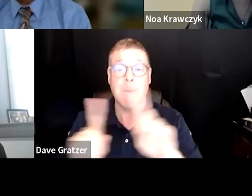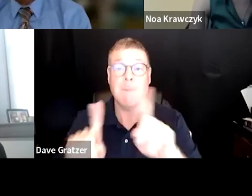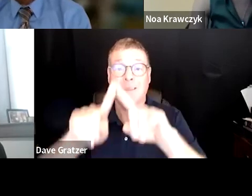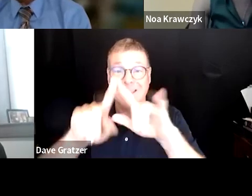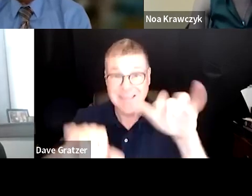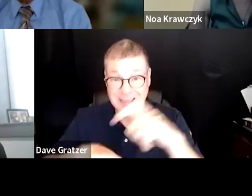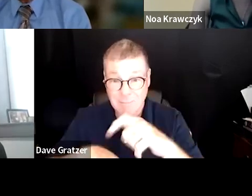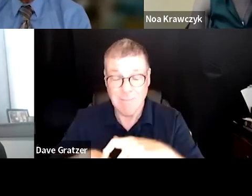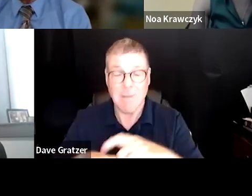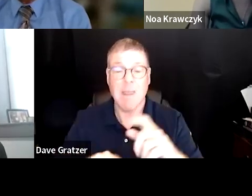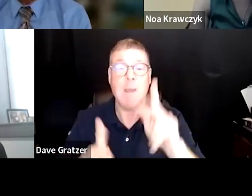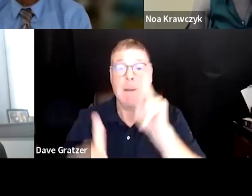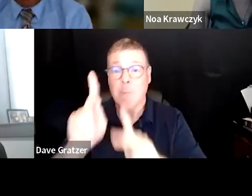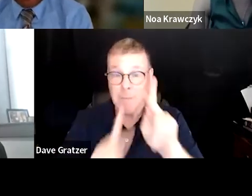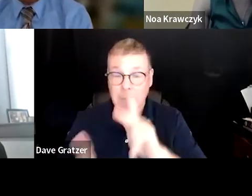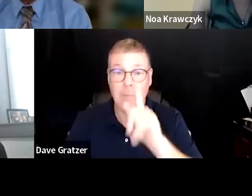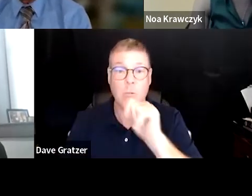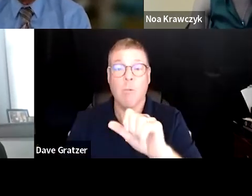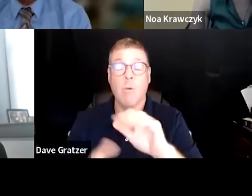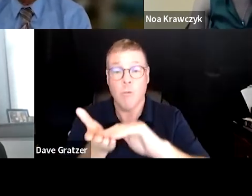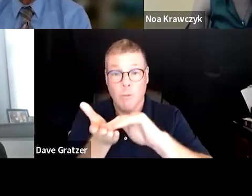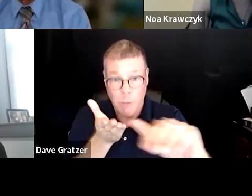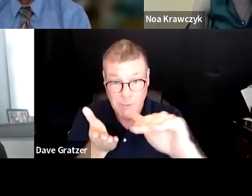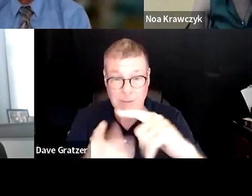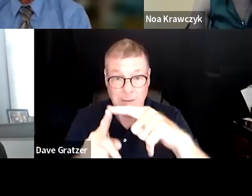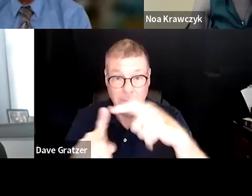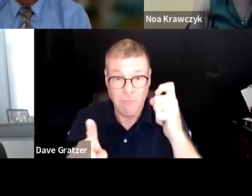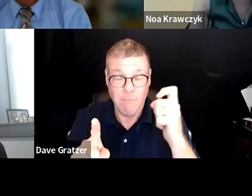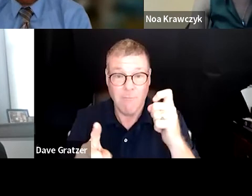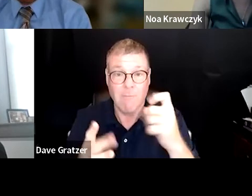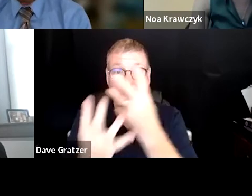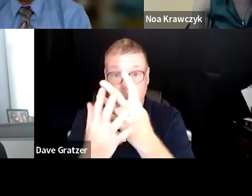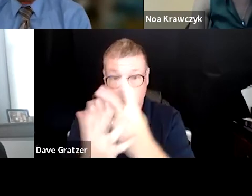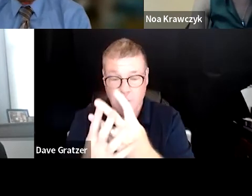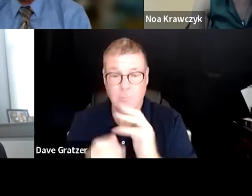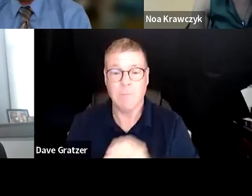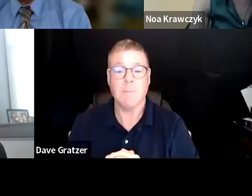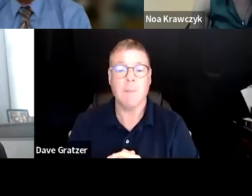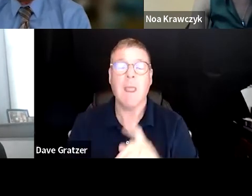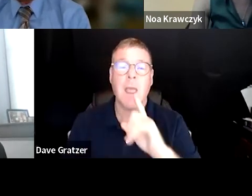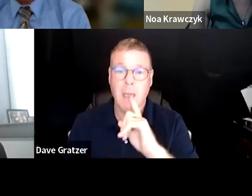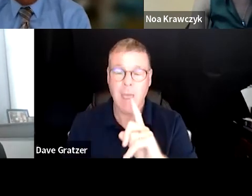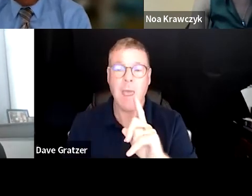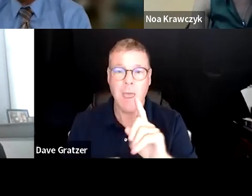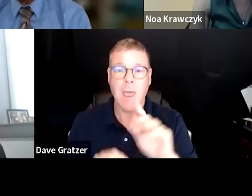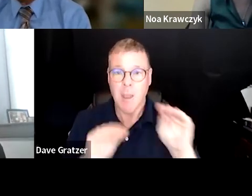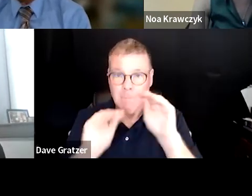those individuals who are being released from the jails are put on into that same file.